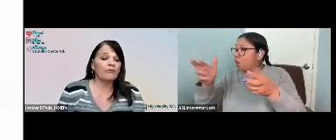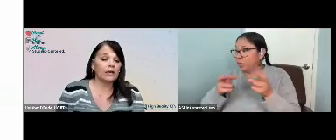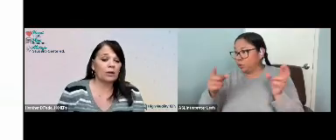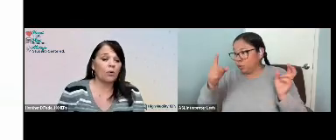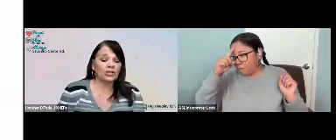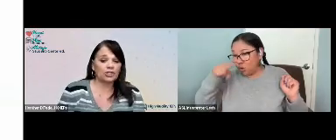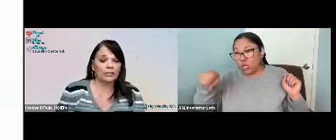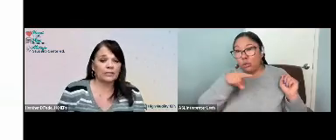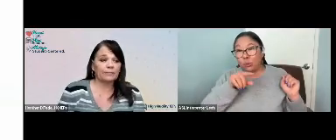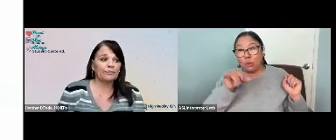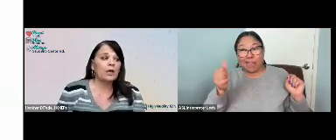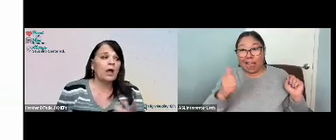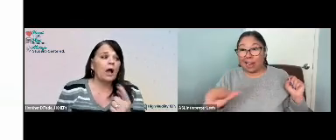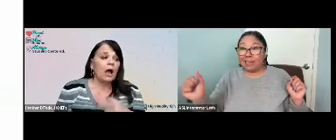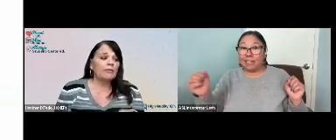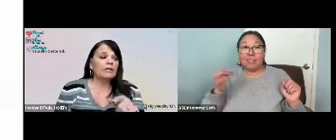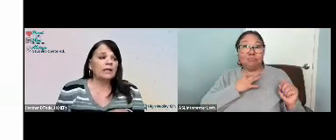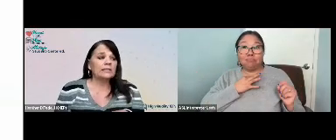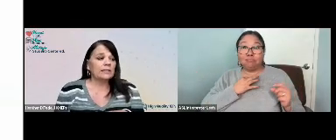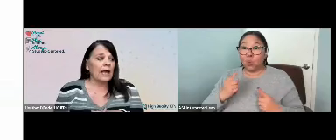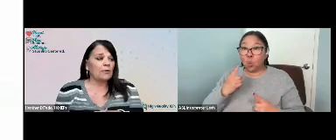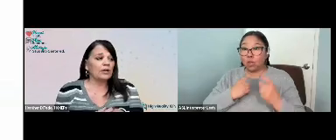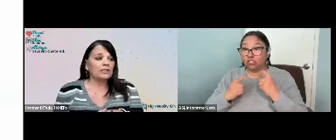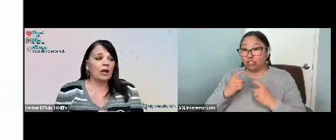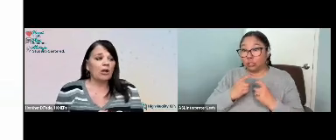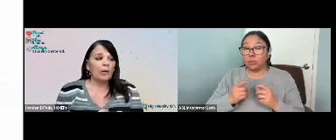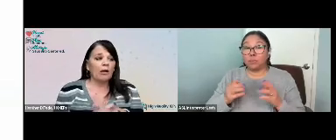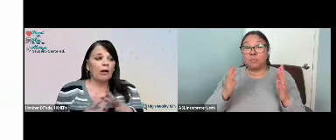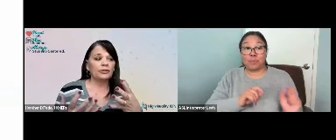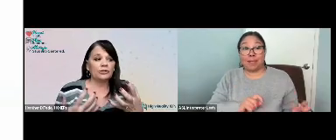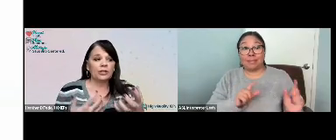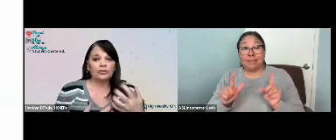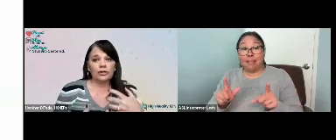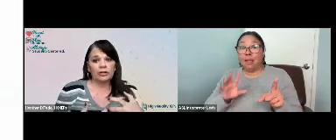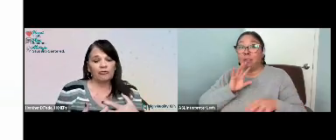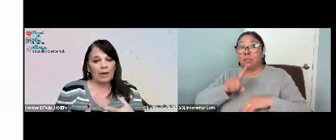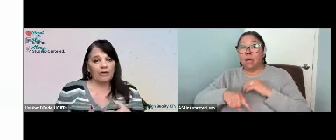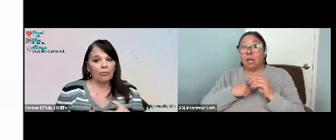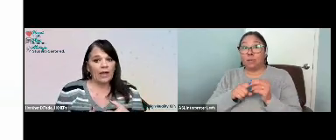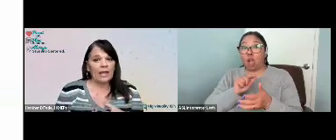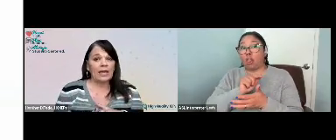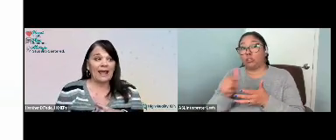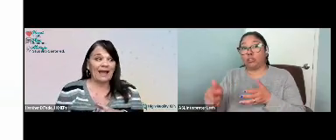you have any questions. On the next slide, we're going to talk about al the alternative pathway